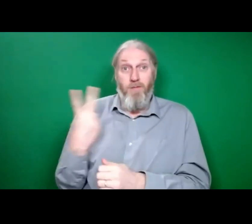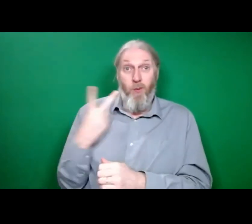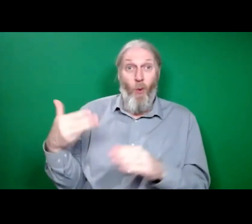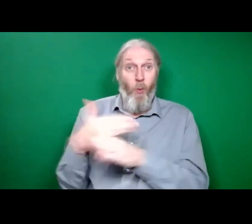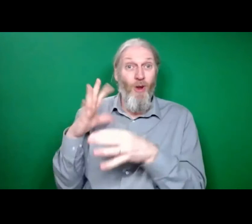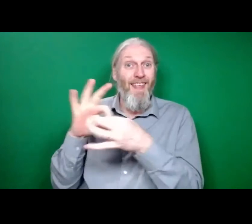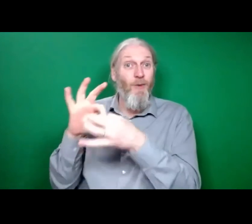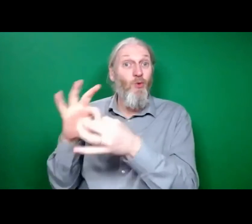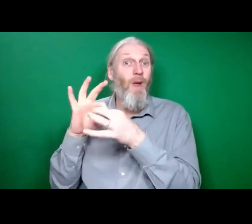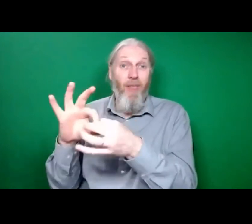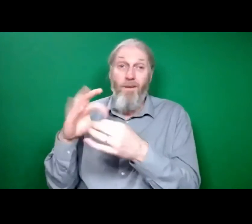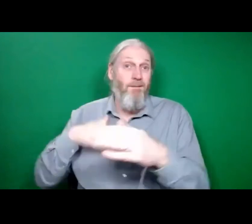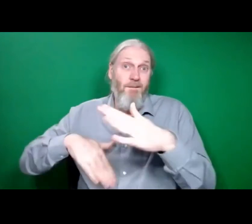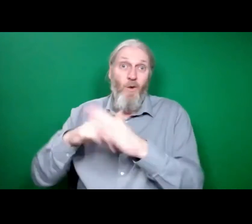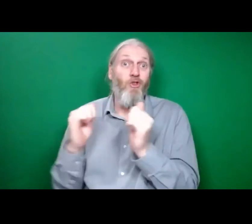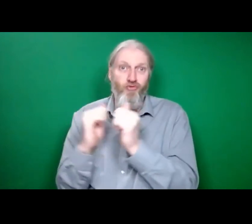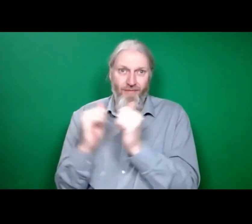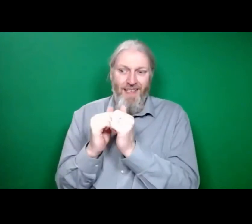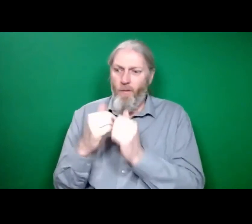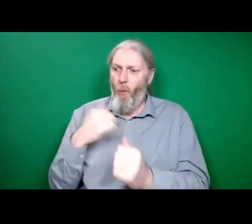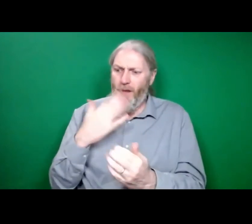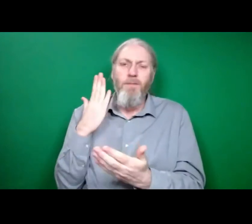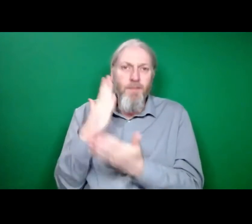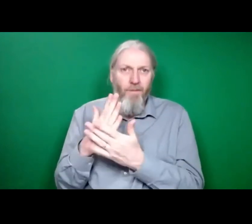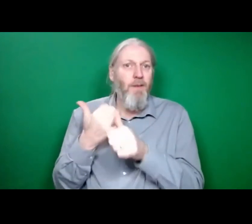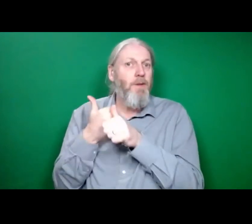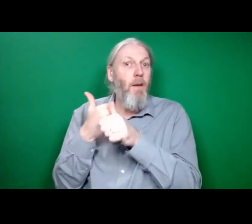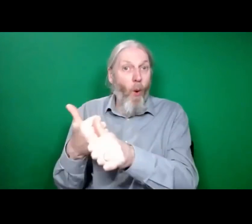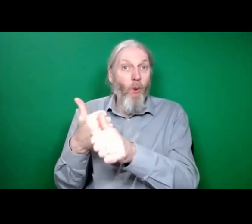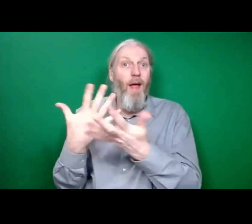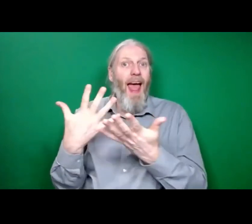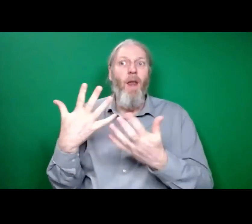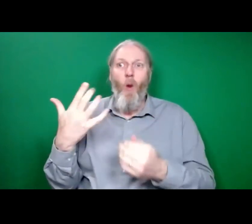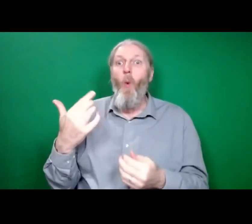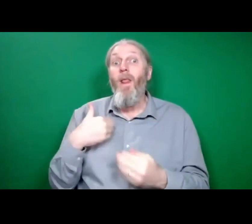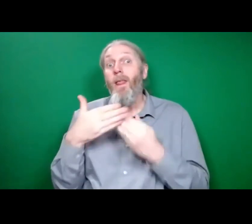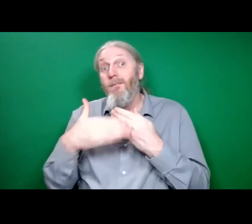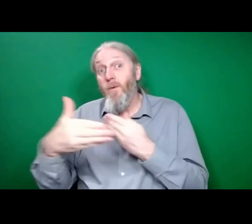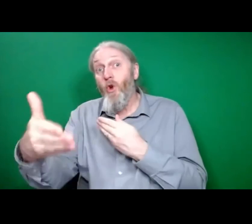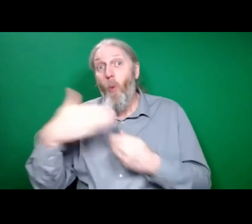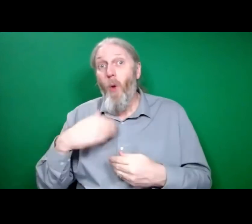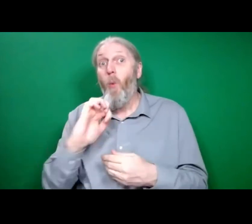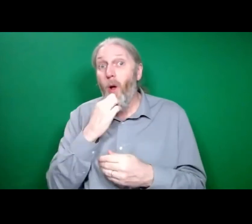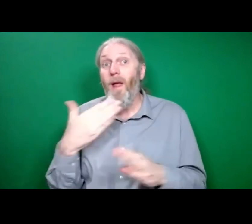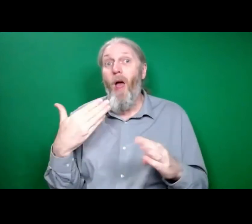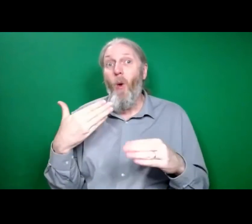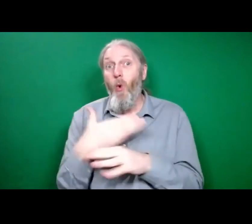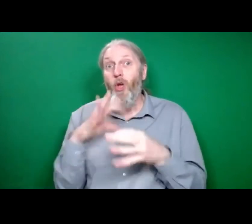truth to that. That's why we're concerned about things like permitted development and change of use from class E -- we can